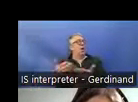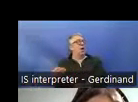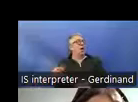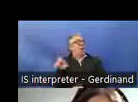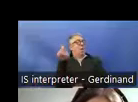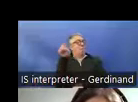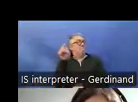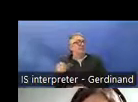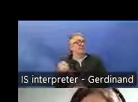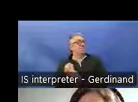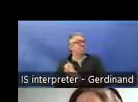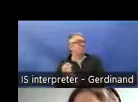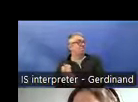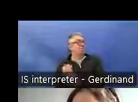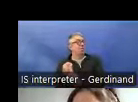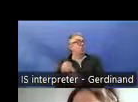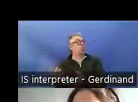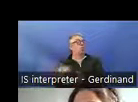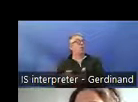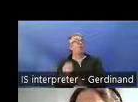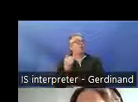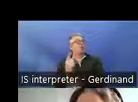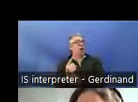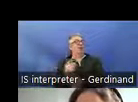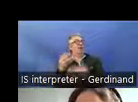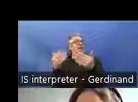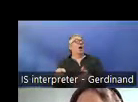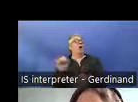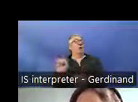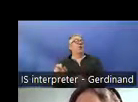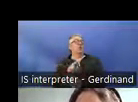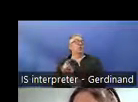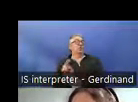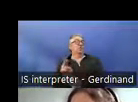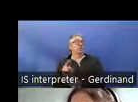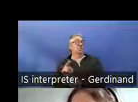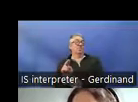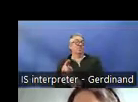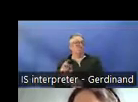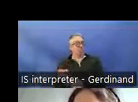Get accurate data they can use, especially within the model, the human rights model and